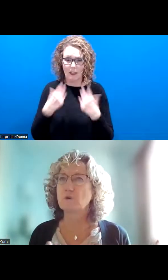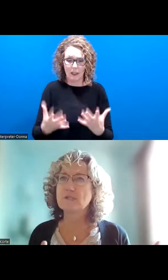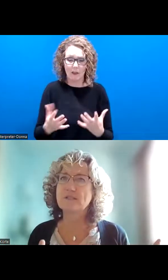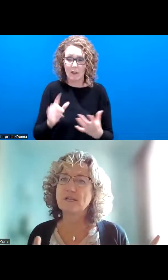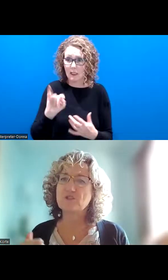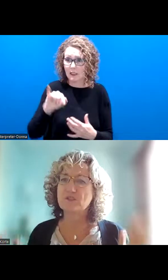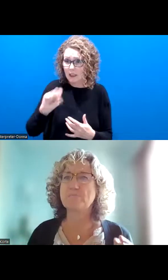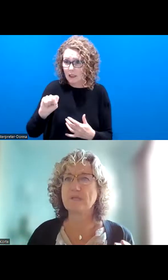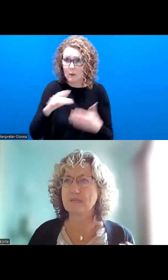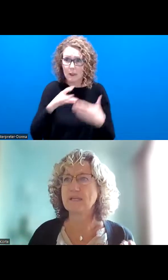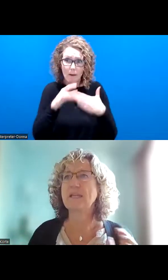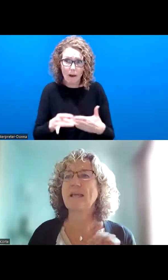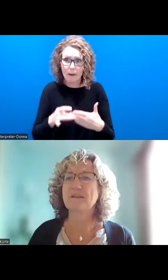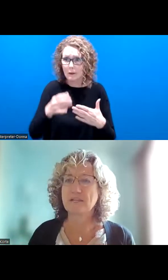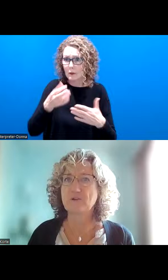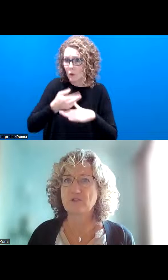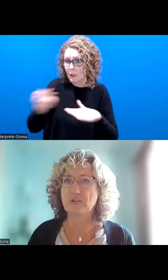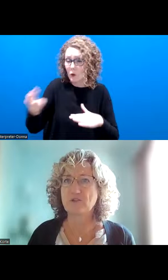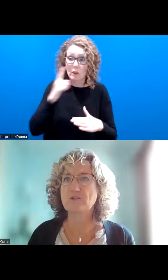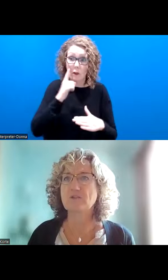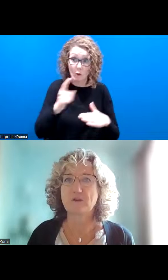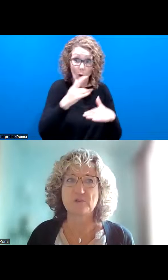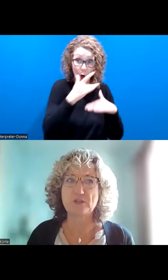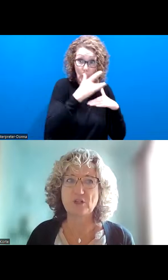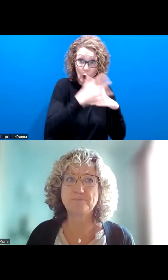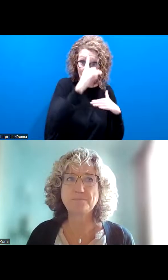work part of the year, then you're earning this benefit as long as